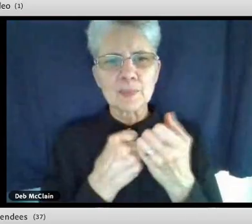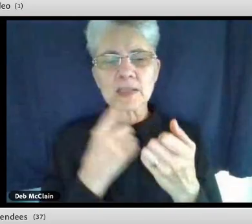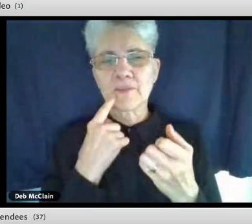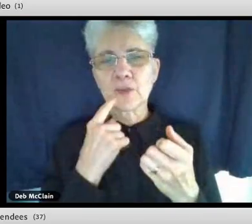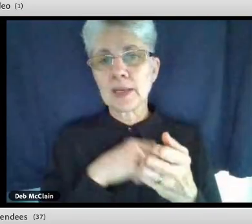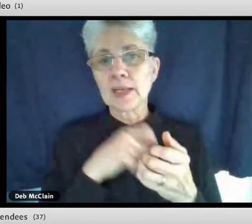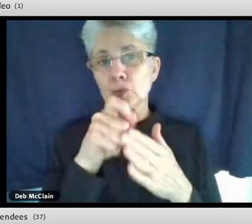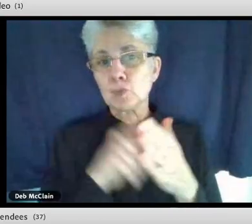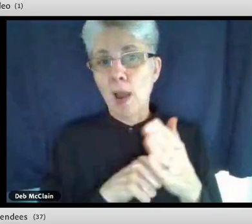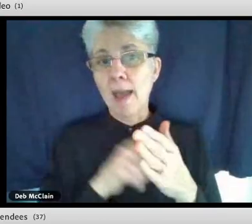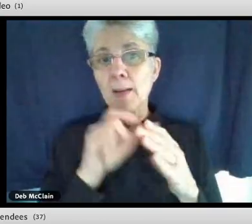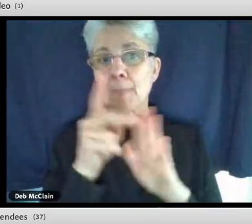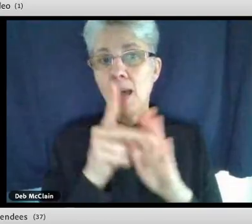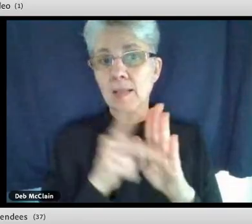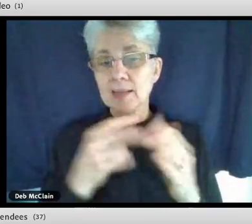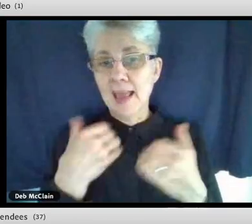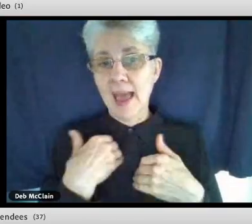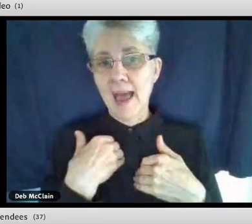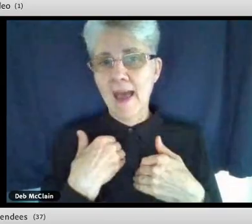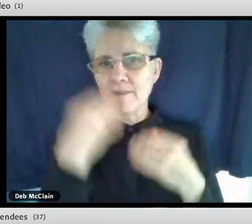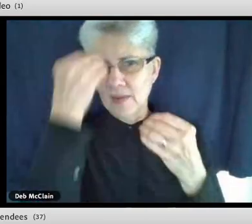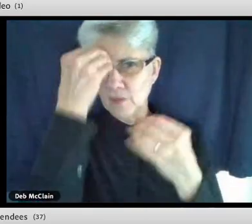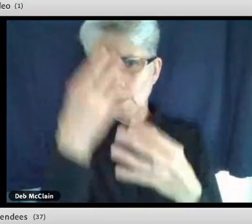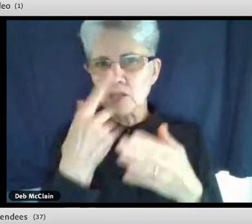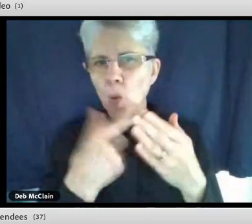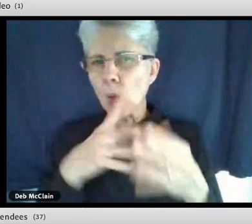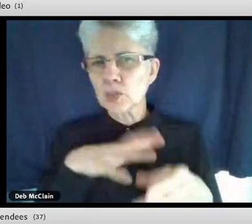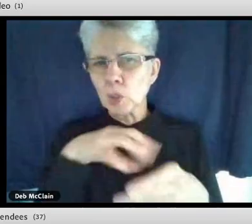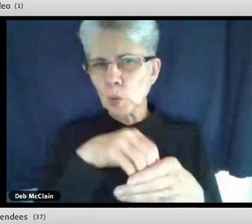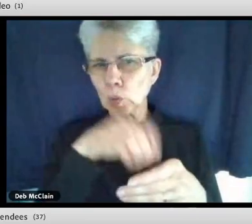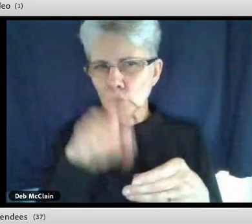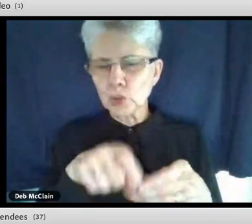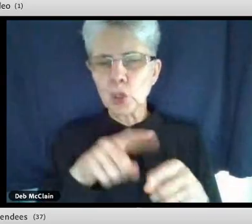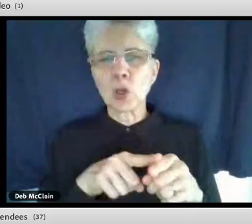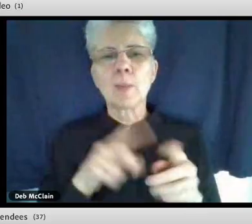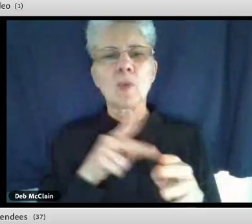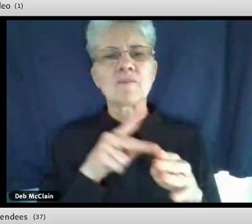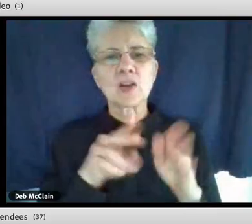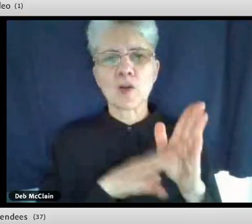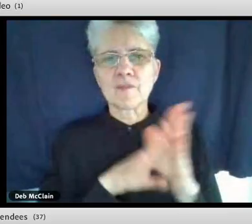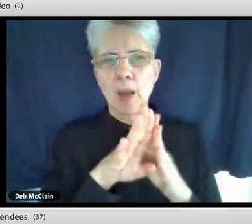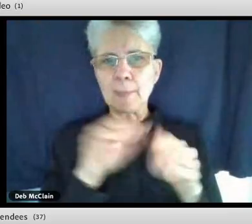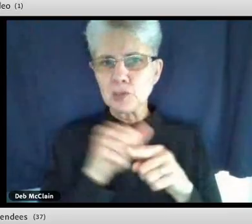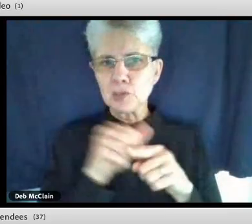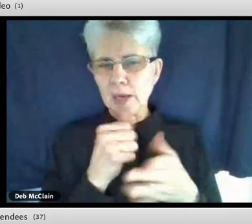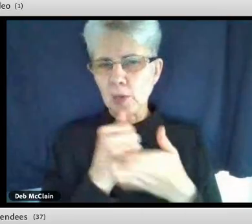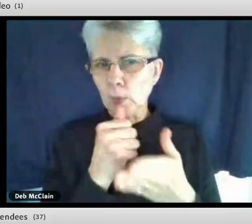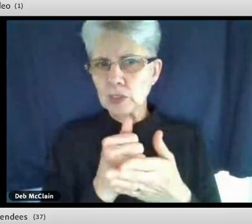if you need to draft a policy, tips for what to include, also professional development and training resources.